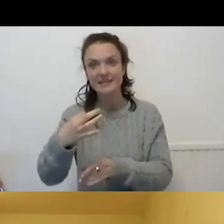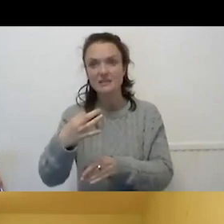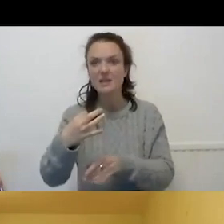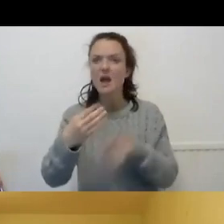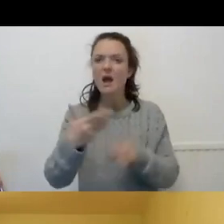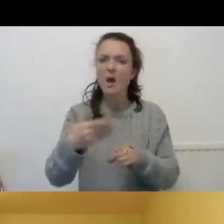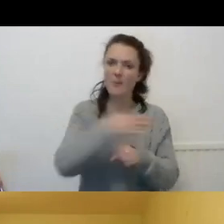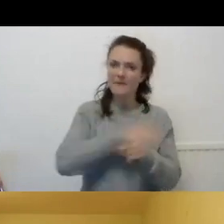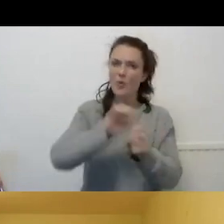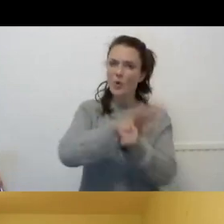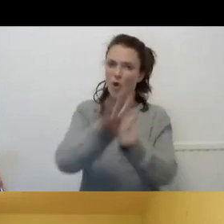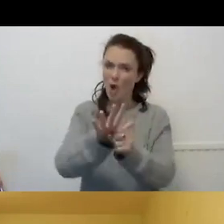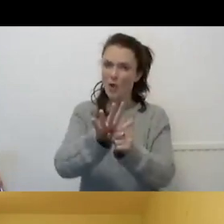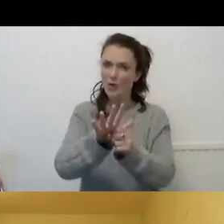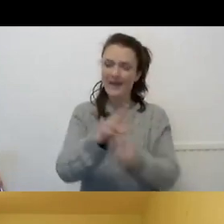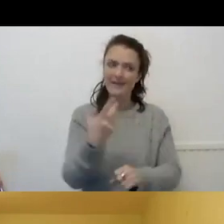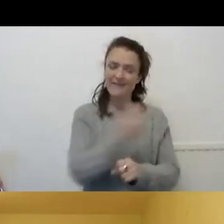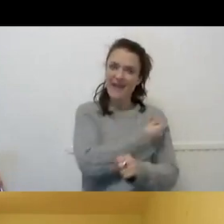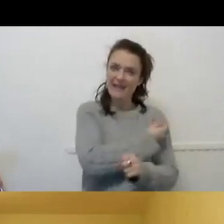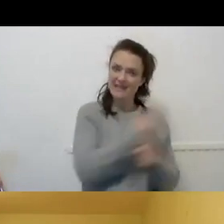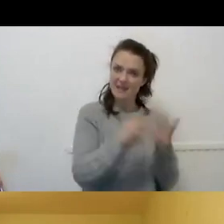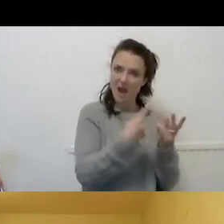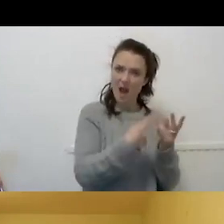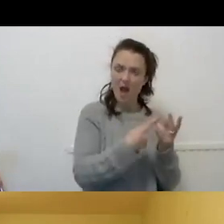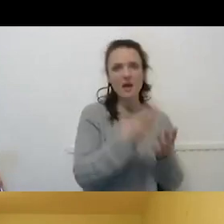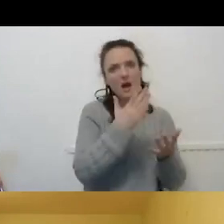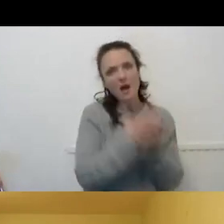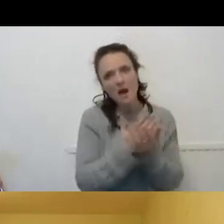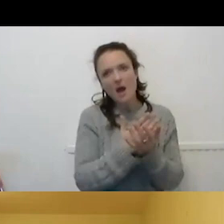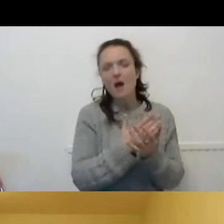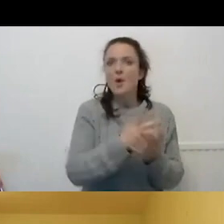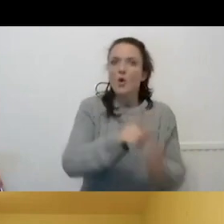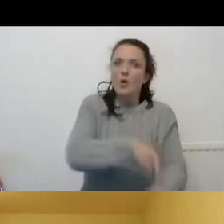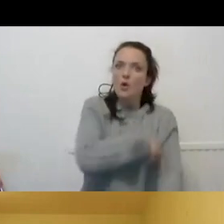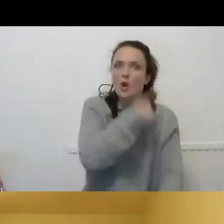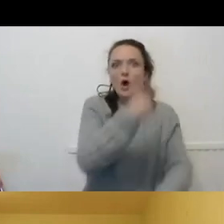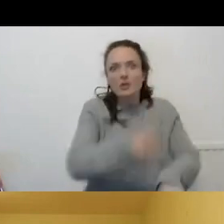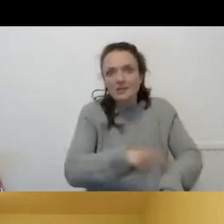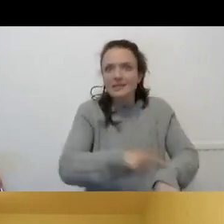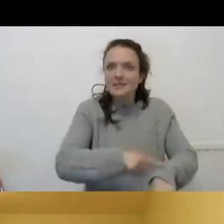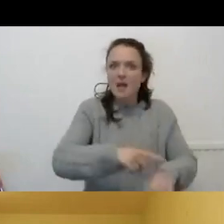volunteers. Because you have to get word out about the vaccine advertised to get people